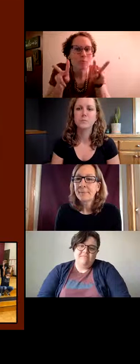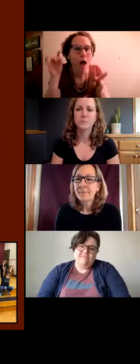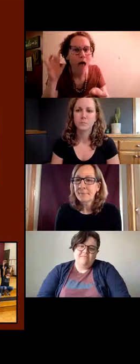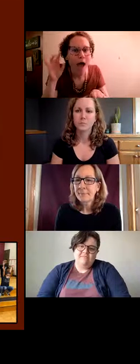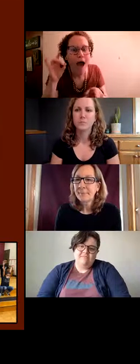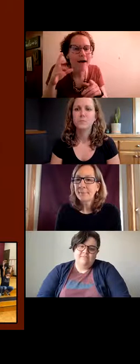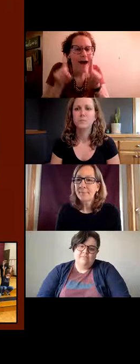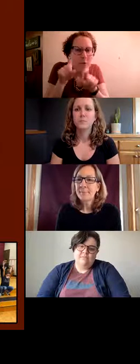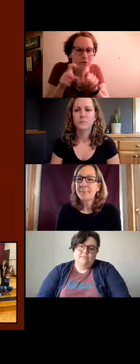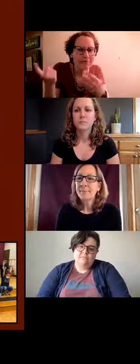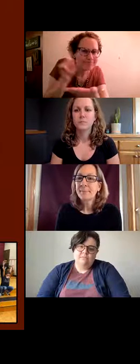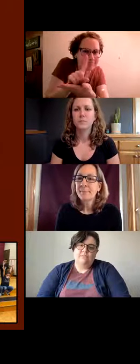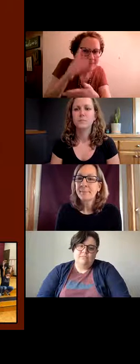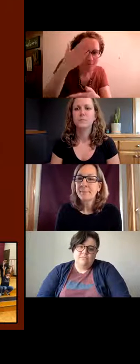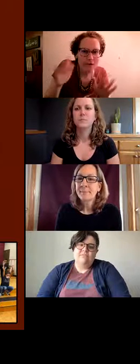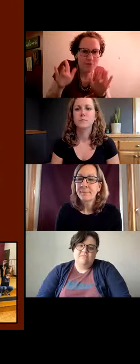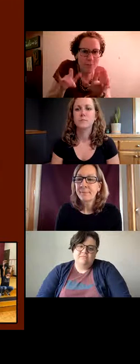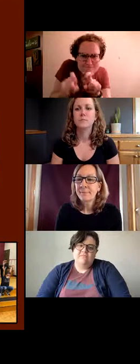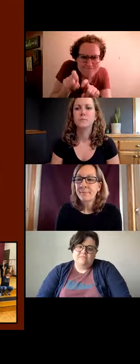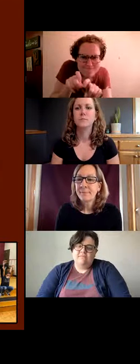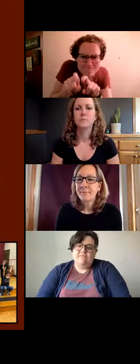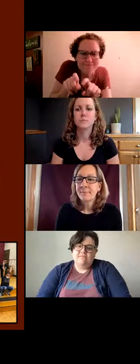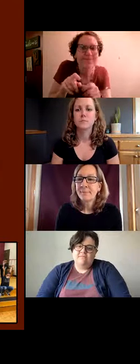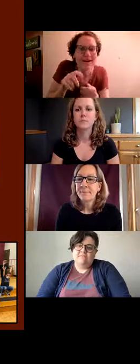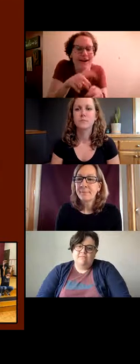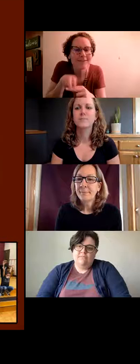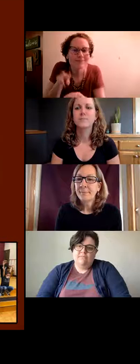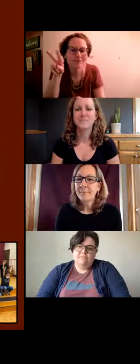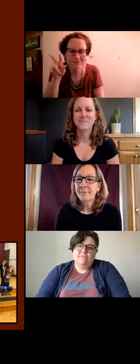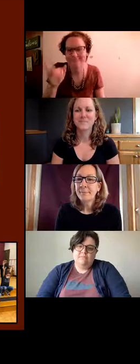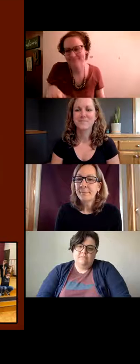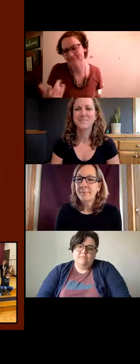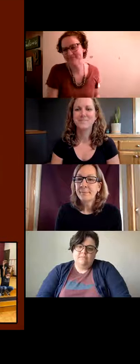so we had a lot of virtual things happen and kids got to ask questions and make sure they were